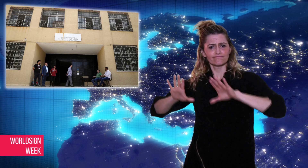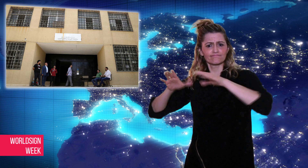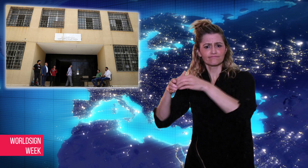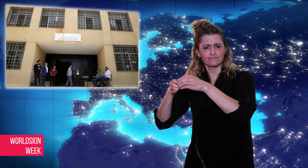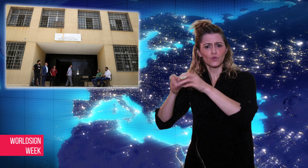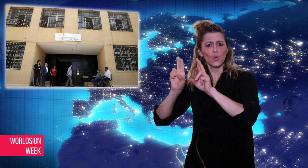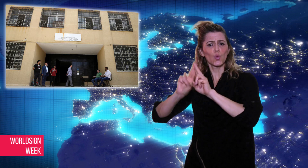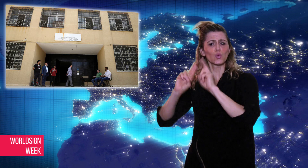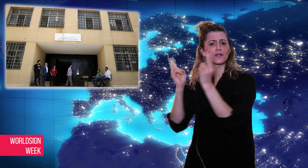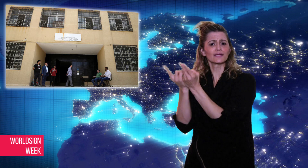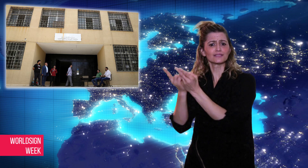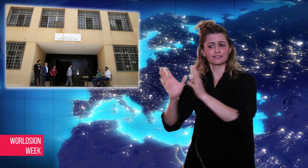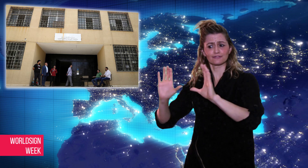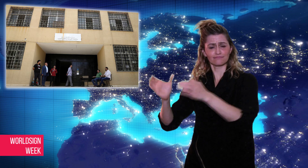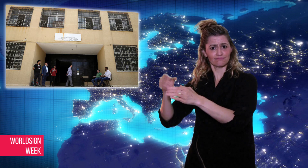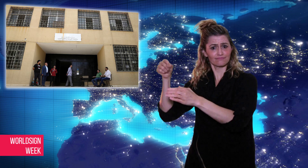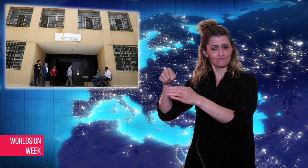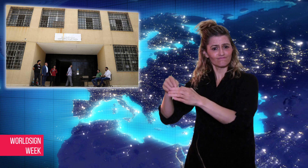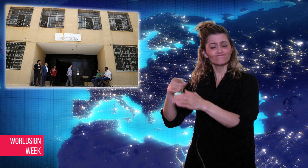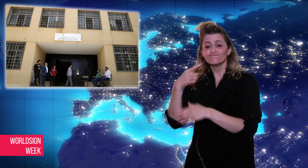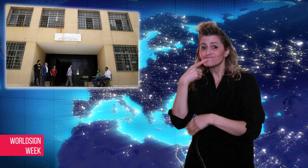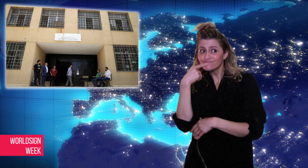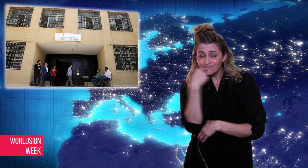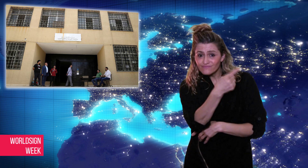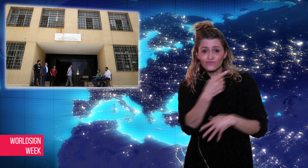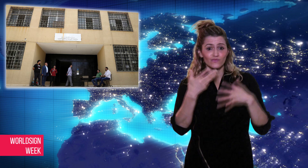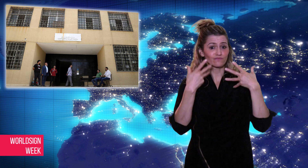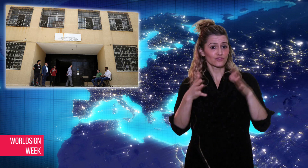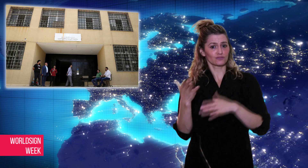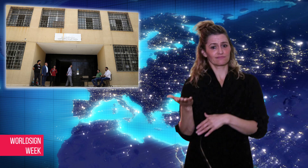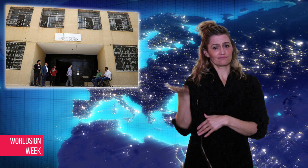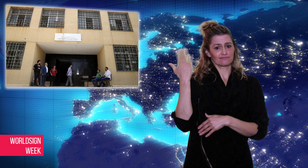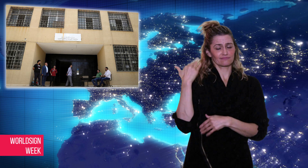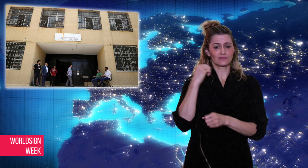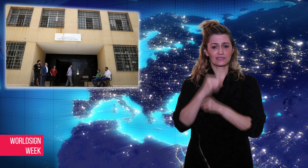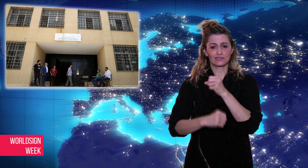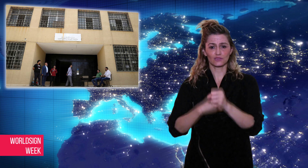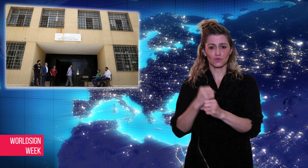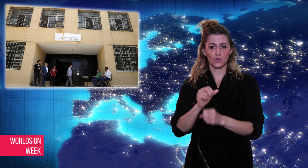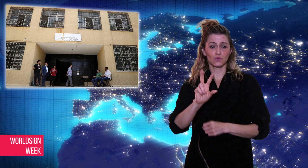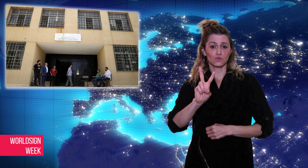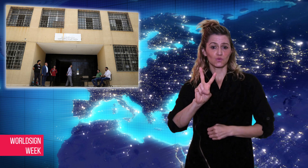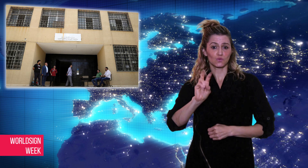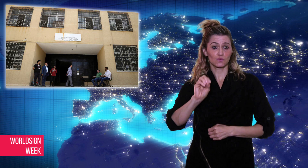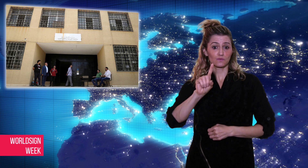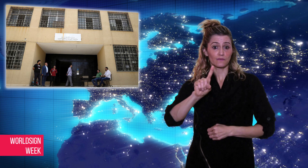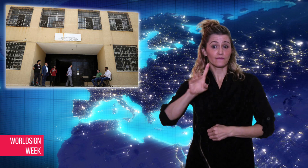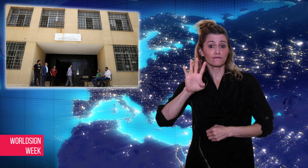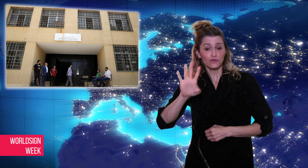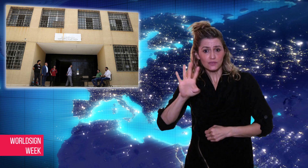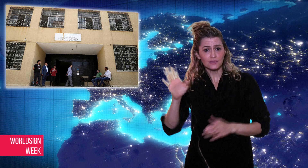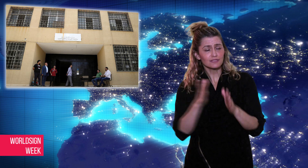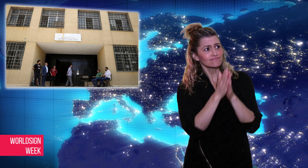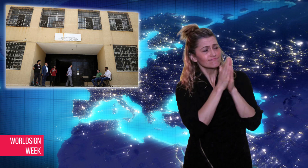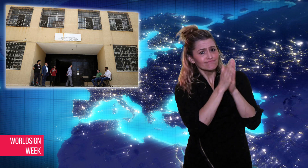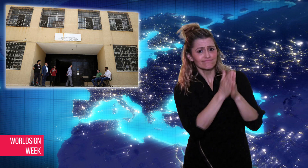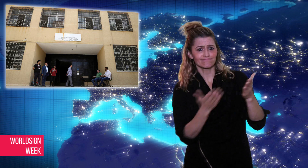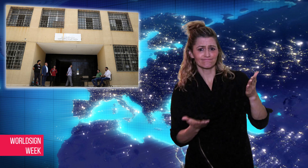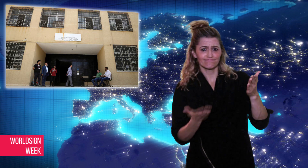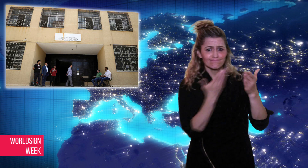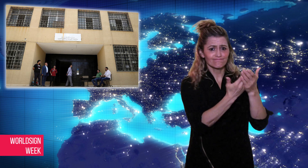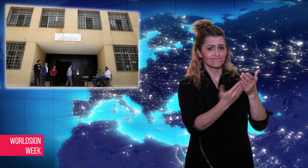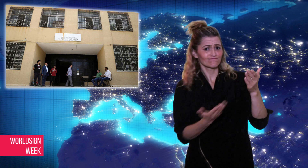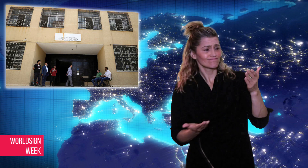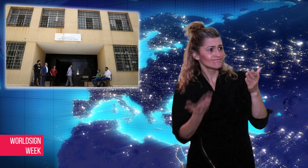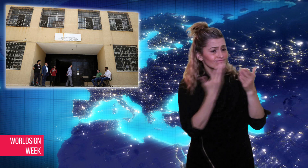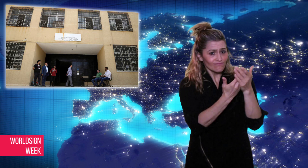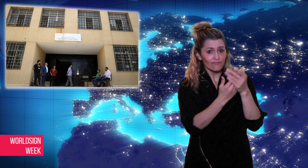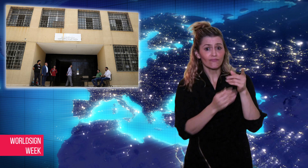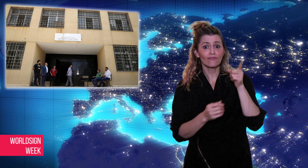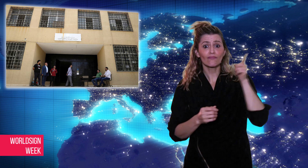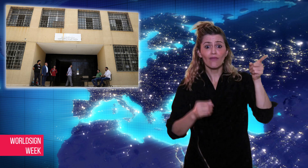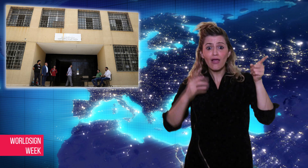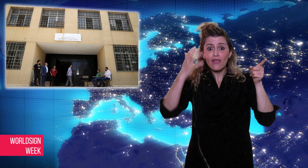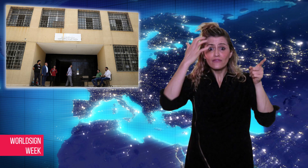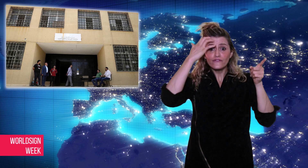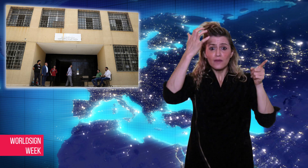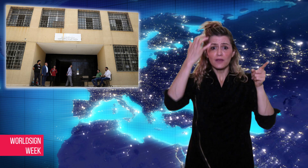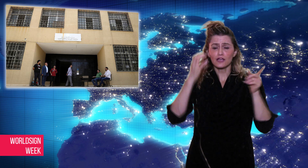the government pledged to meet with their demands but